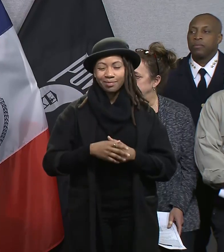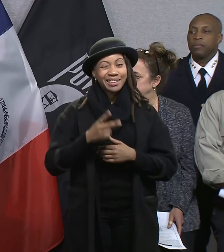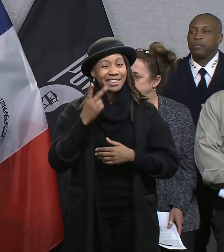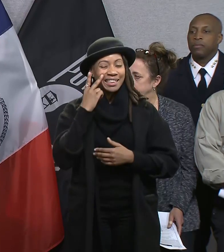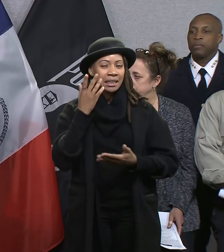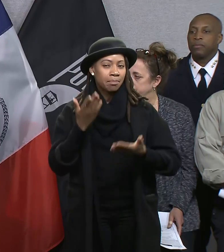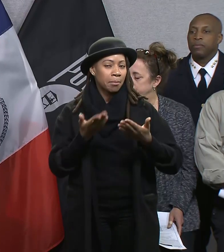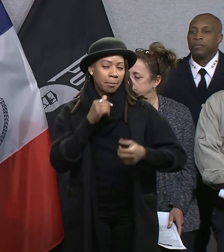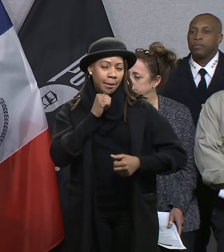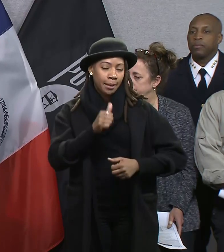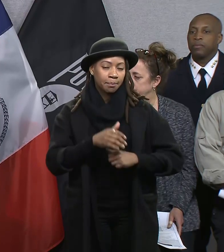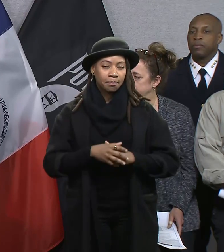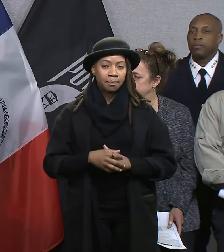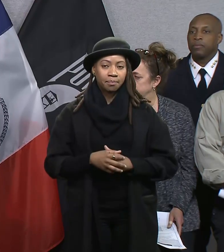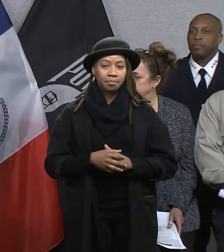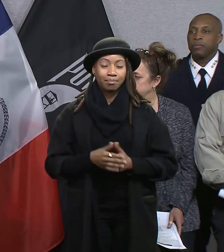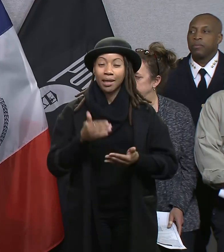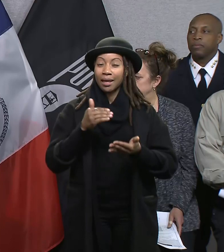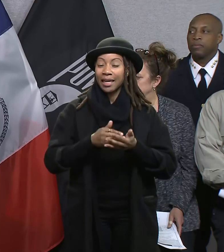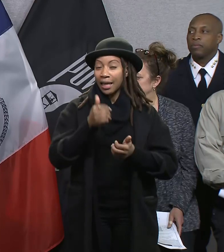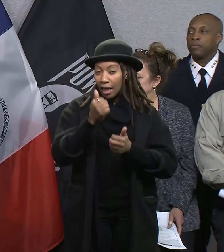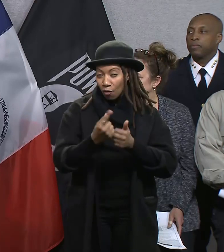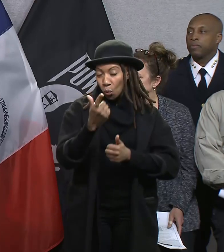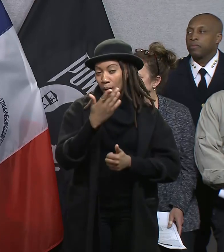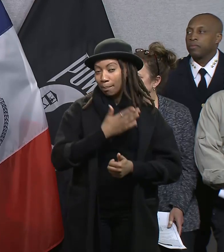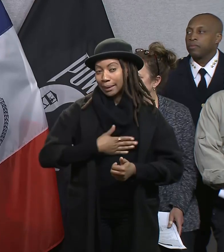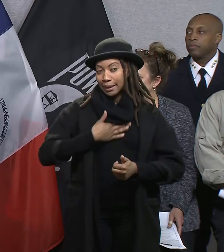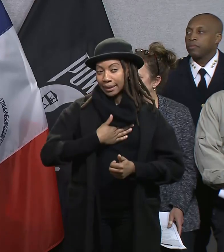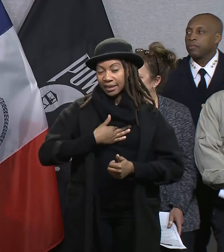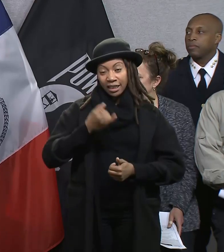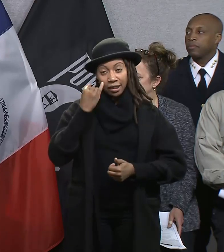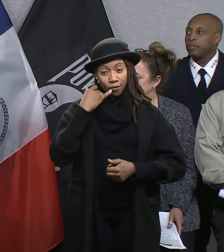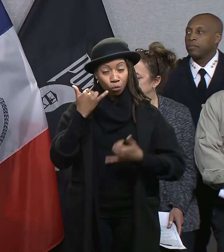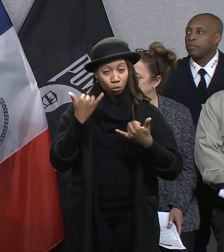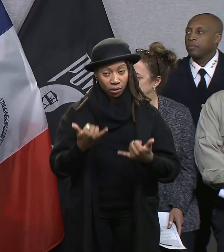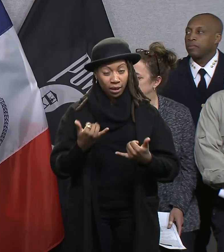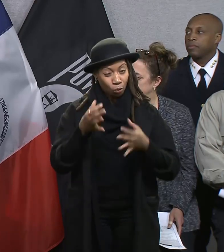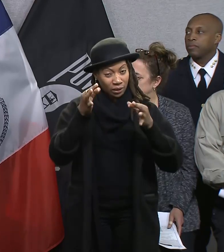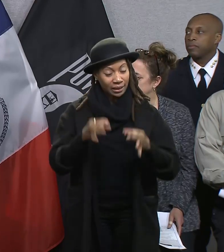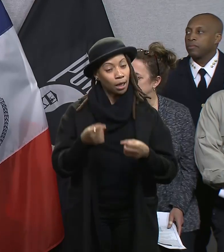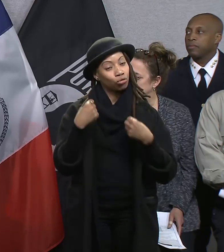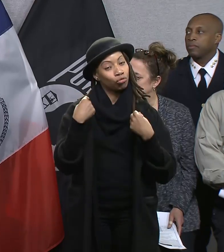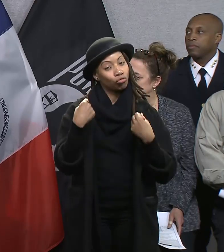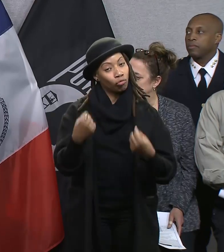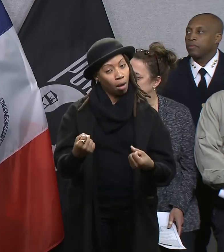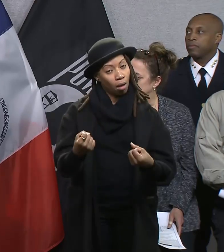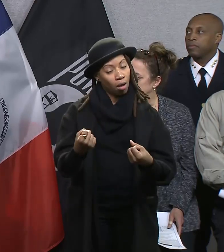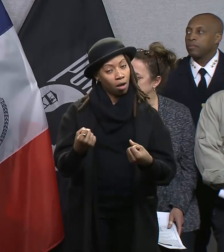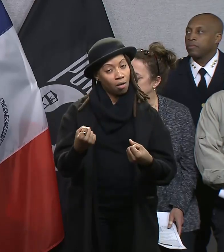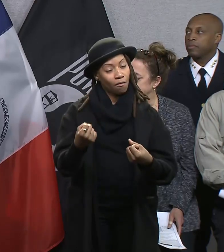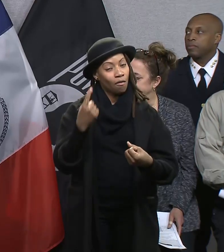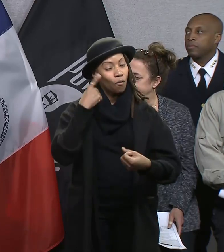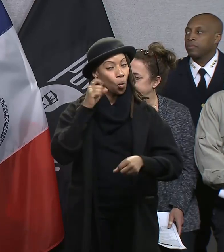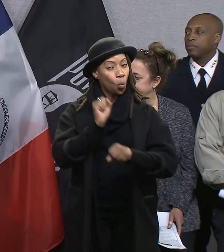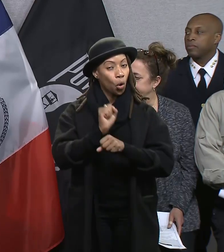ONLY GO INTO ACTION AND WE GET TO ABOUT TWO INCHES OF ACCUMULATION. WERE NOT SURE WE'RE GOING TO SEE THAT IN A